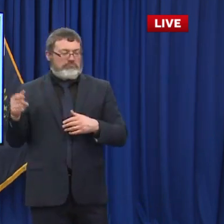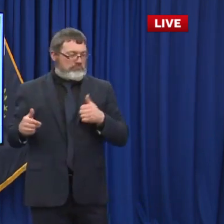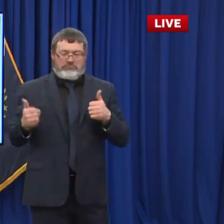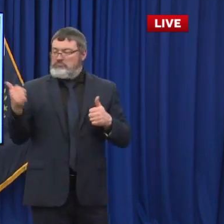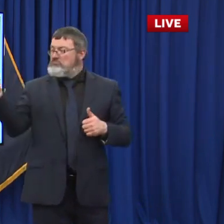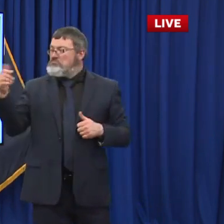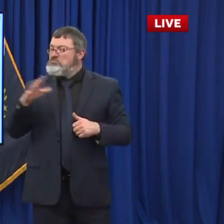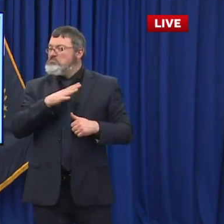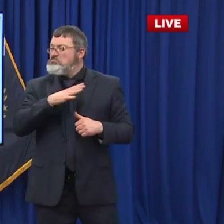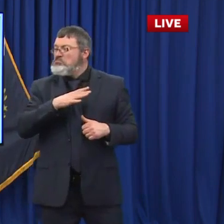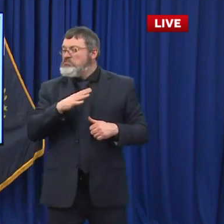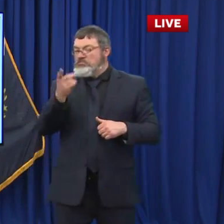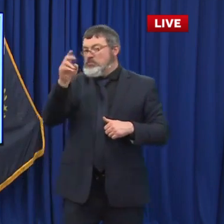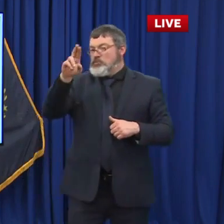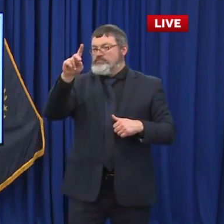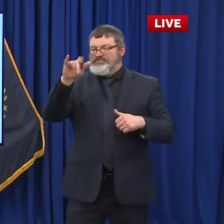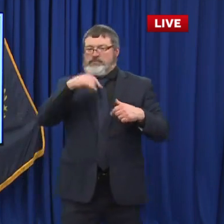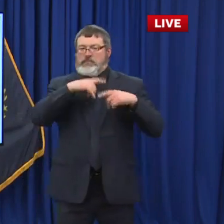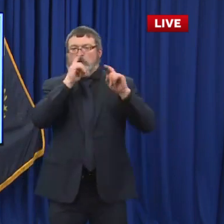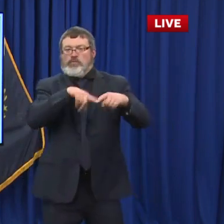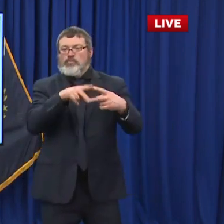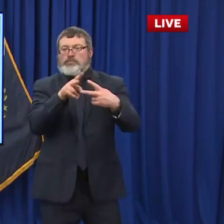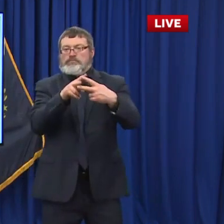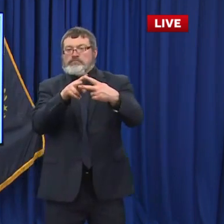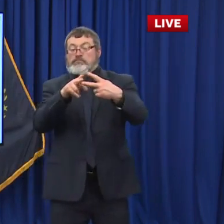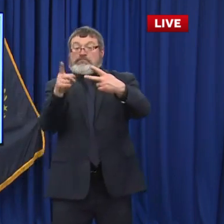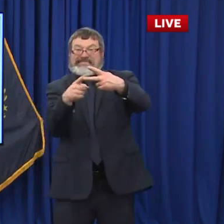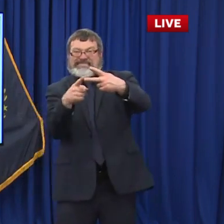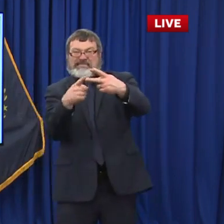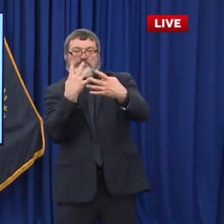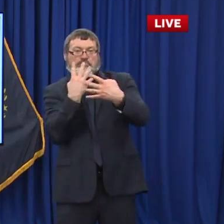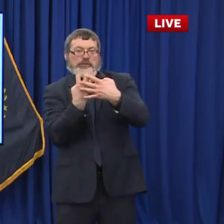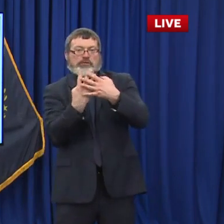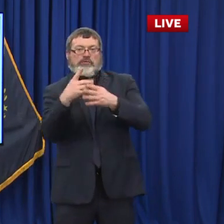I THINK BOTH THOSE WILL GIVE SHOT AT IT.